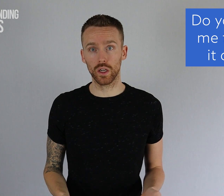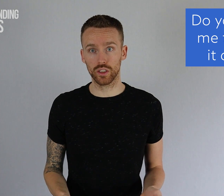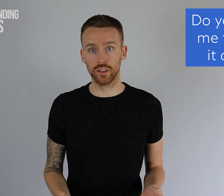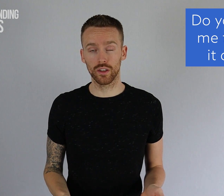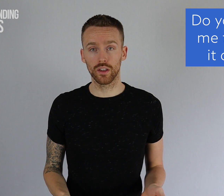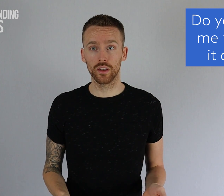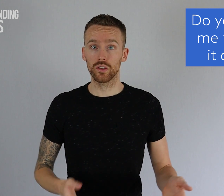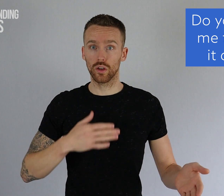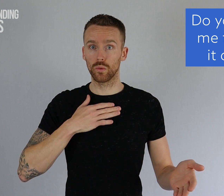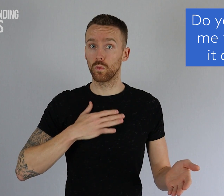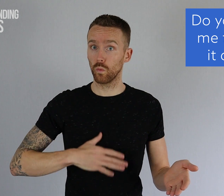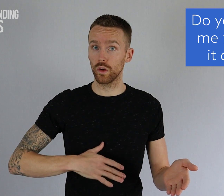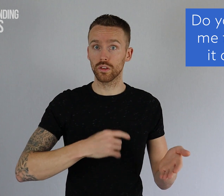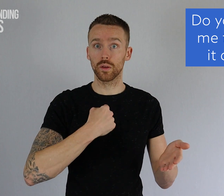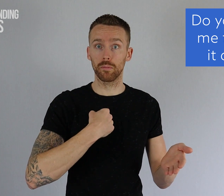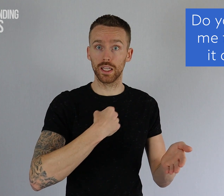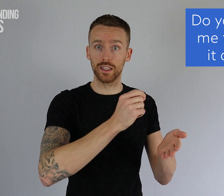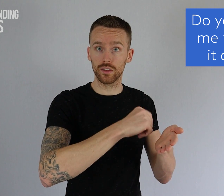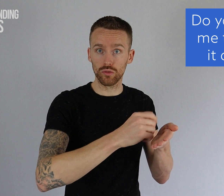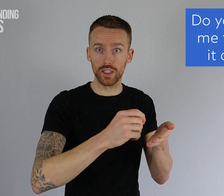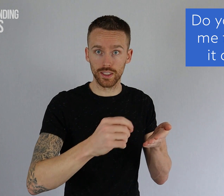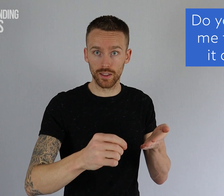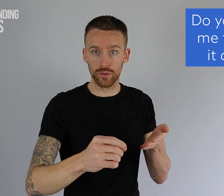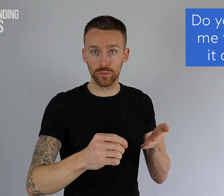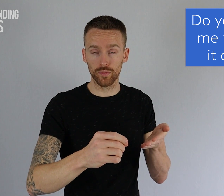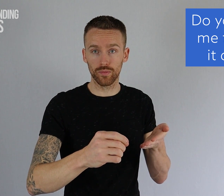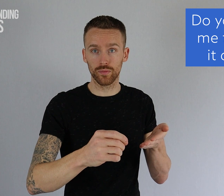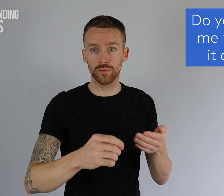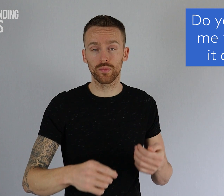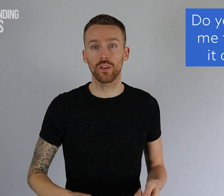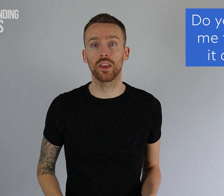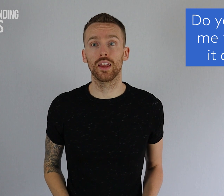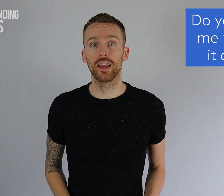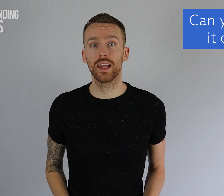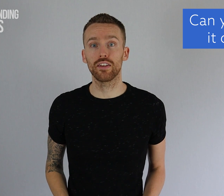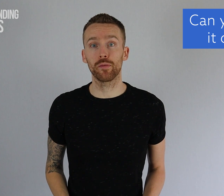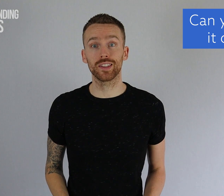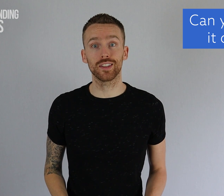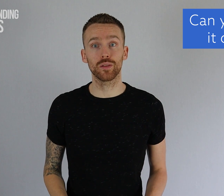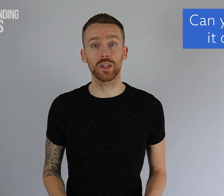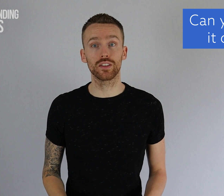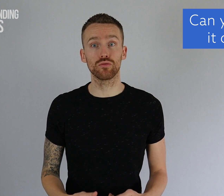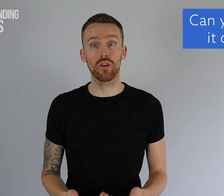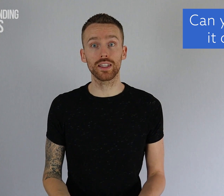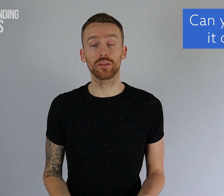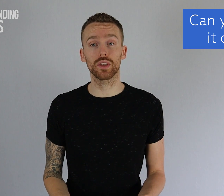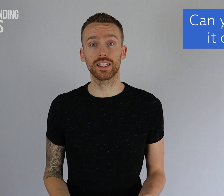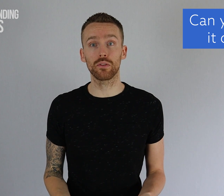question. So want me to write it down? If I'm asking somebody to write something down